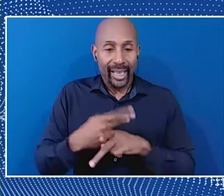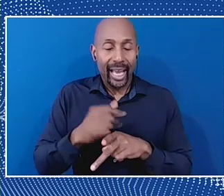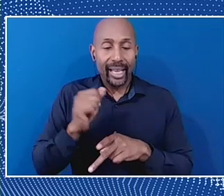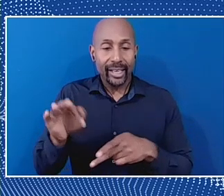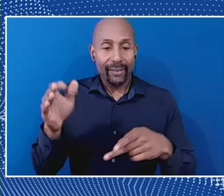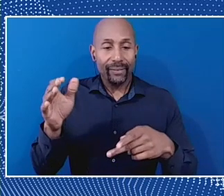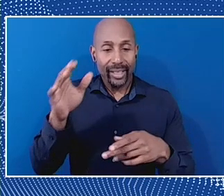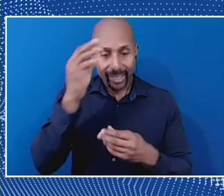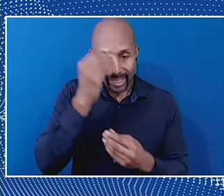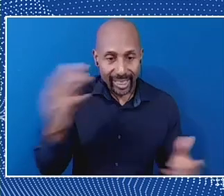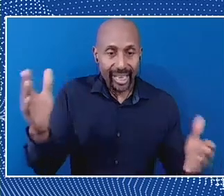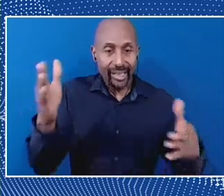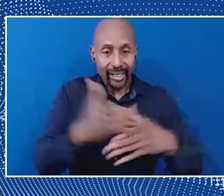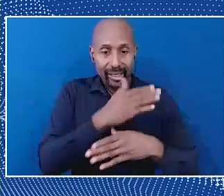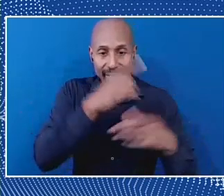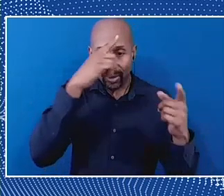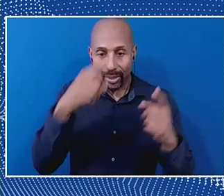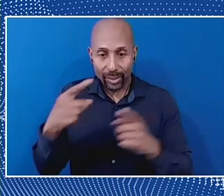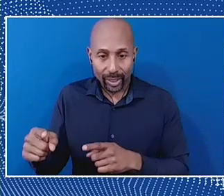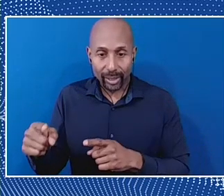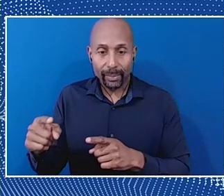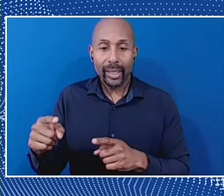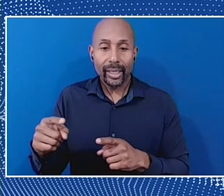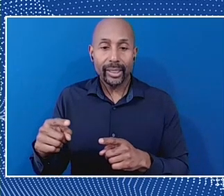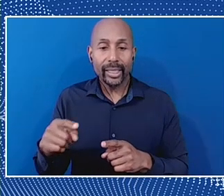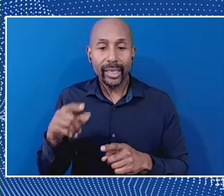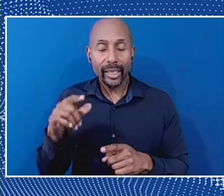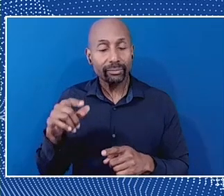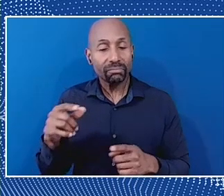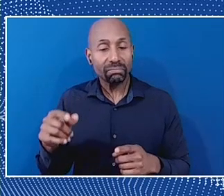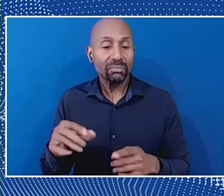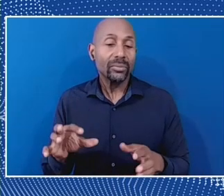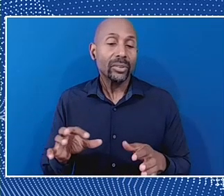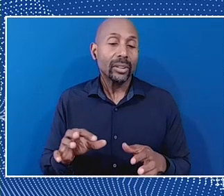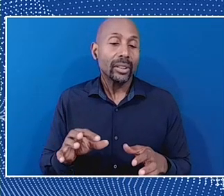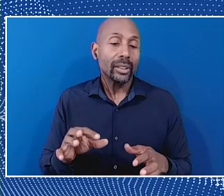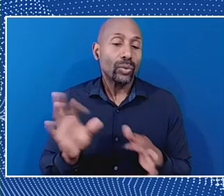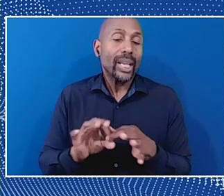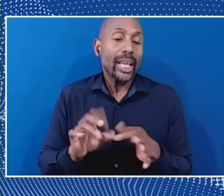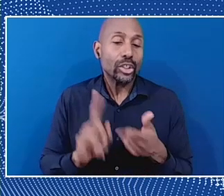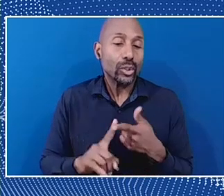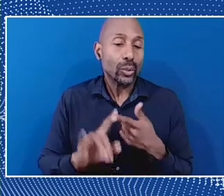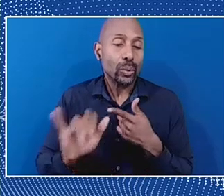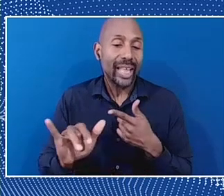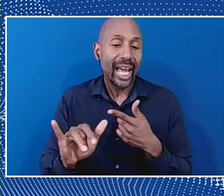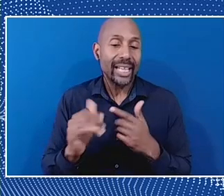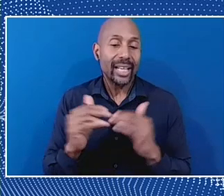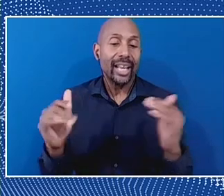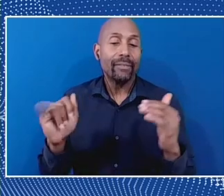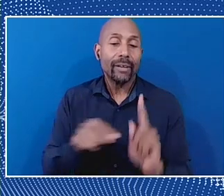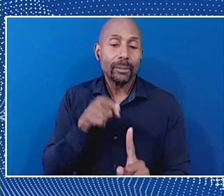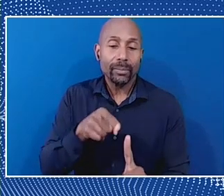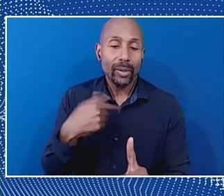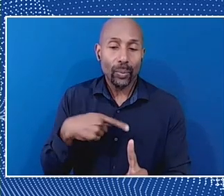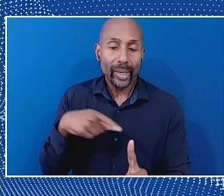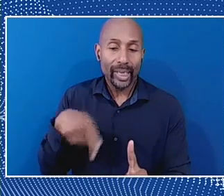But I just think we need to broaden up that section to say not just what's in the Secretary's possession, but which they can